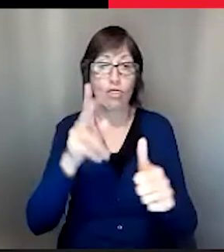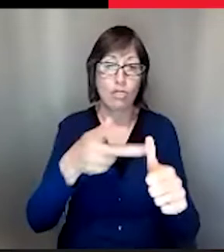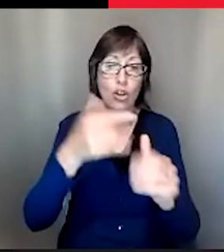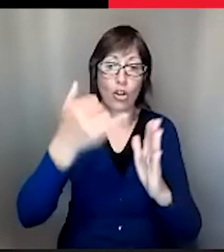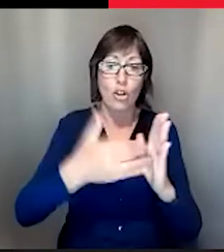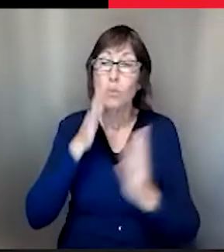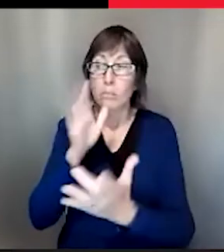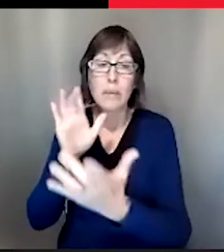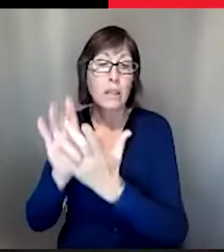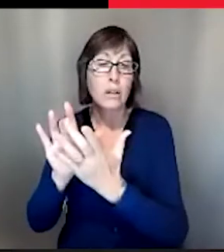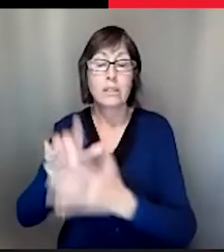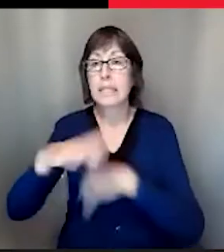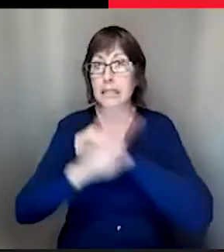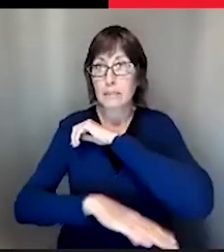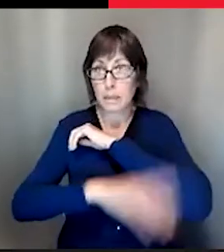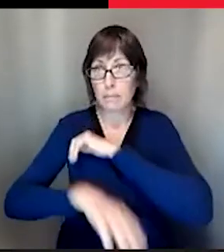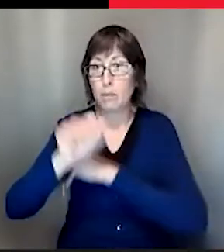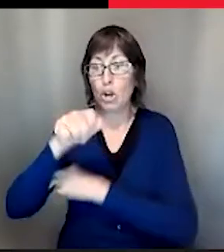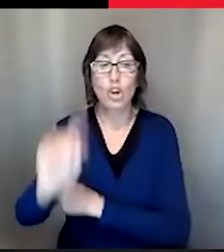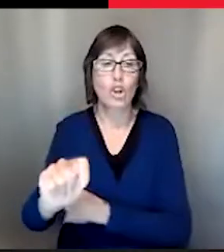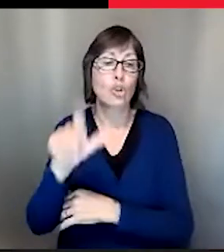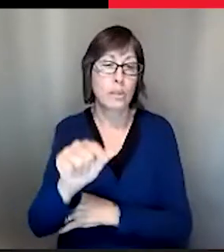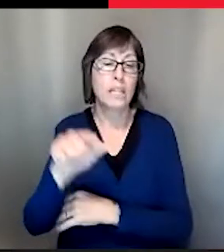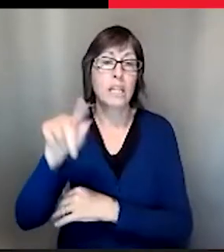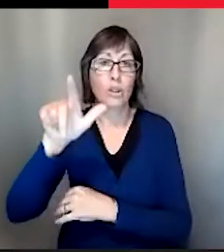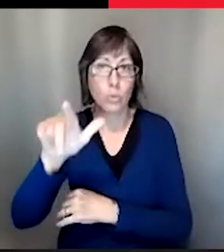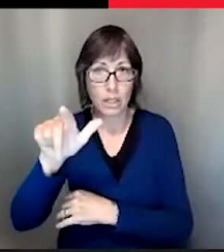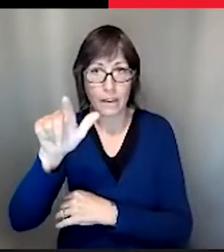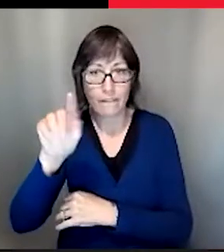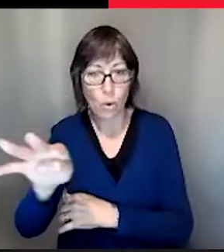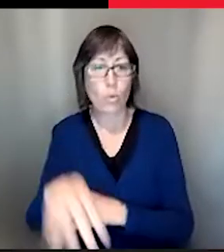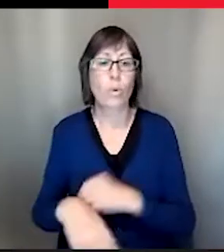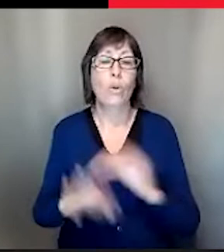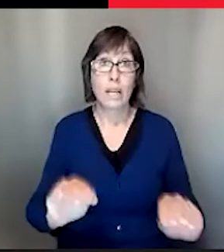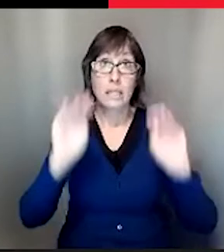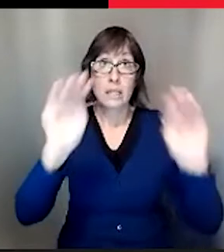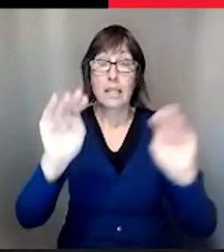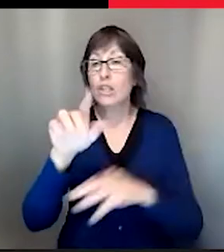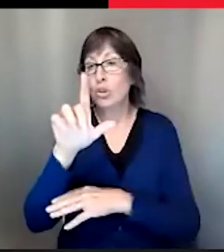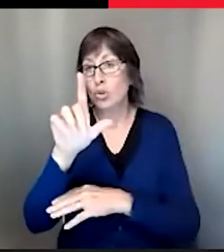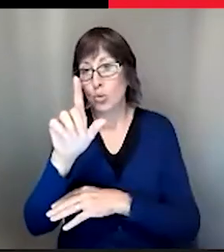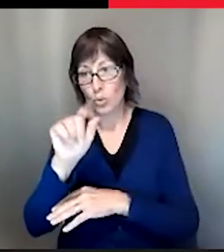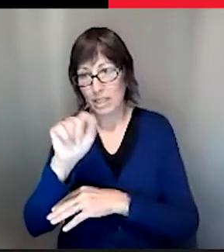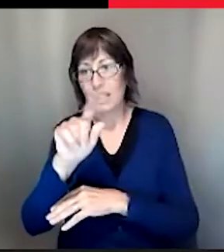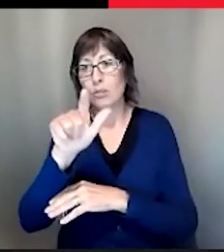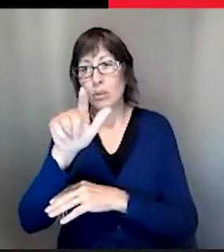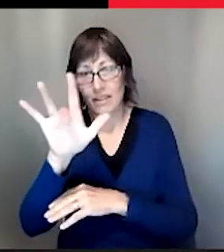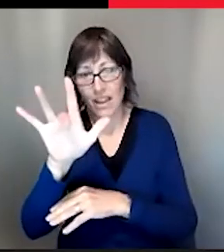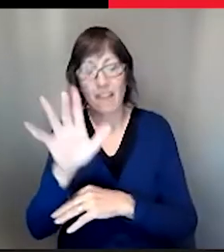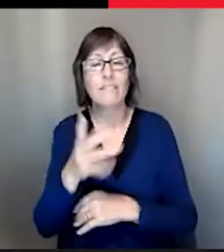2024, Installation May 2025. We will work with the artists to arrange the order depending